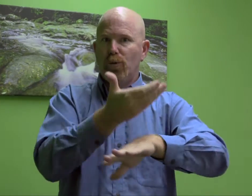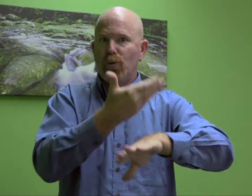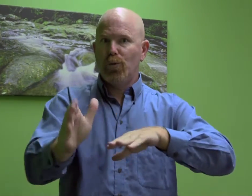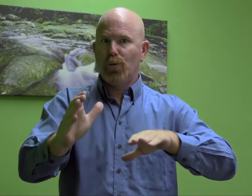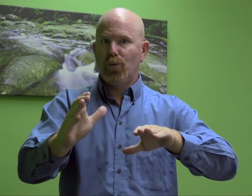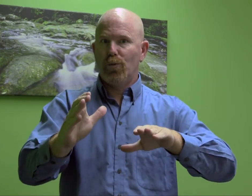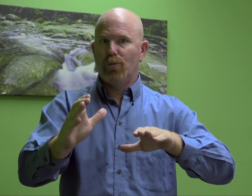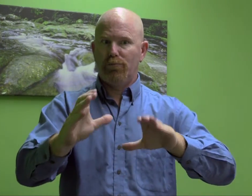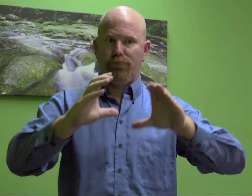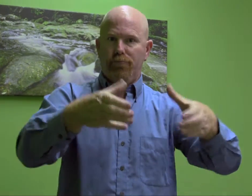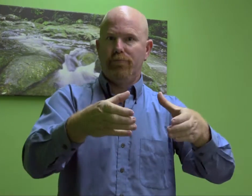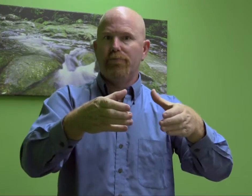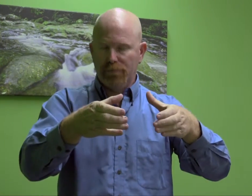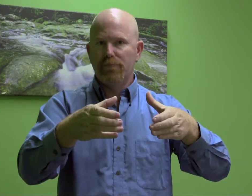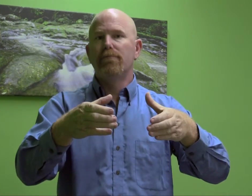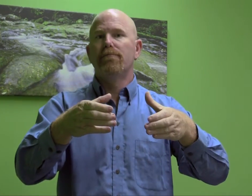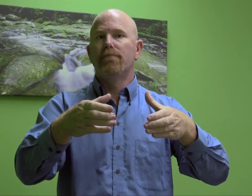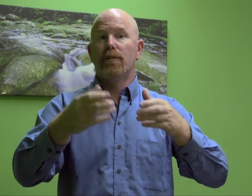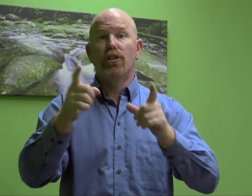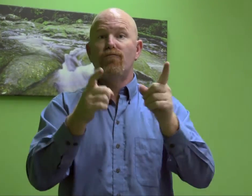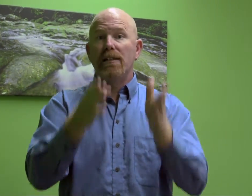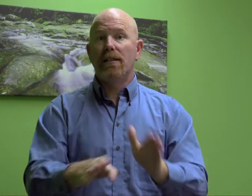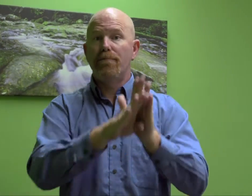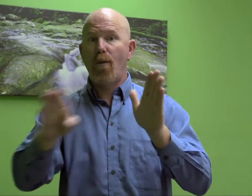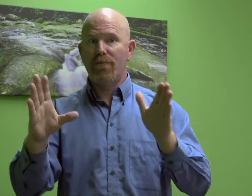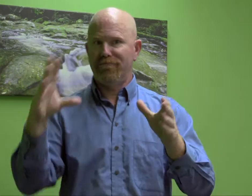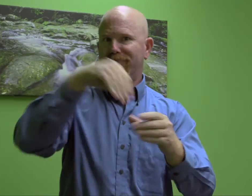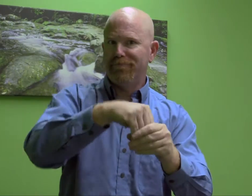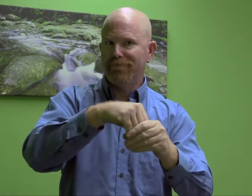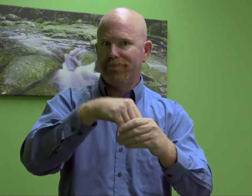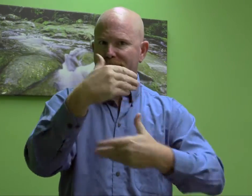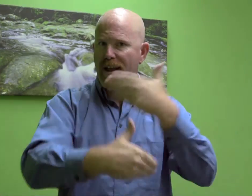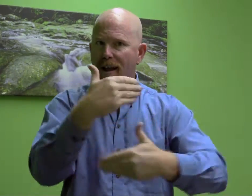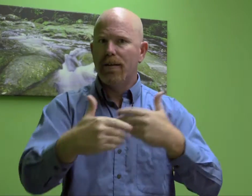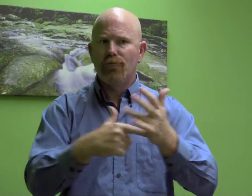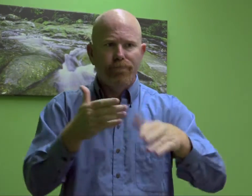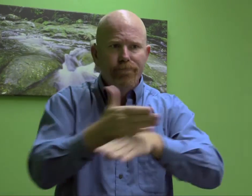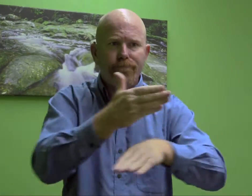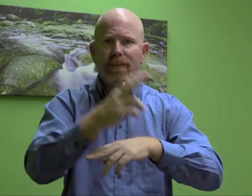were setting up as a new club. There was a board of directors and it was progressing into